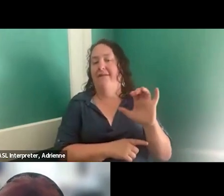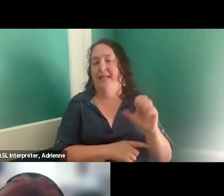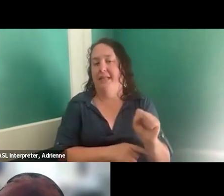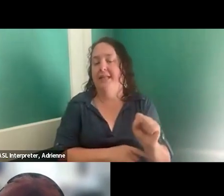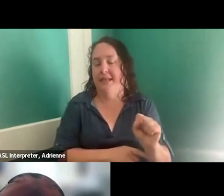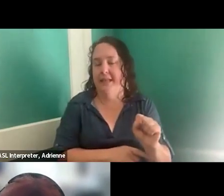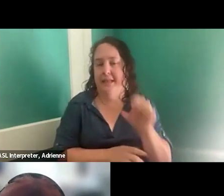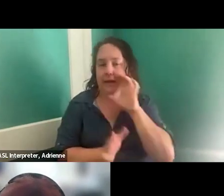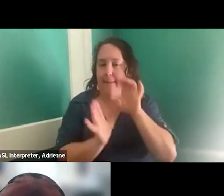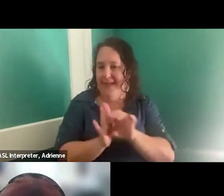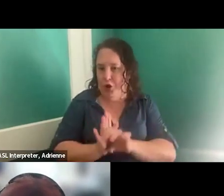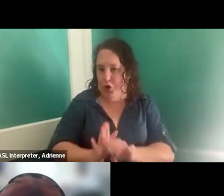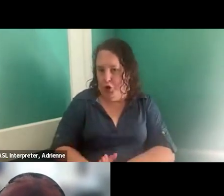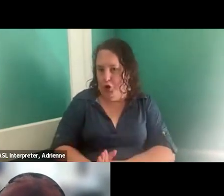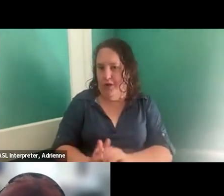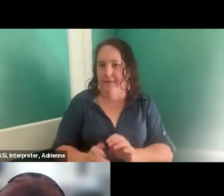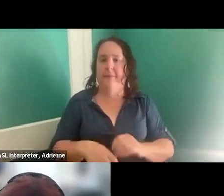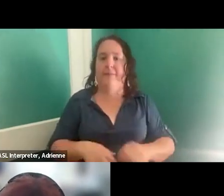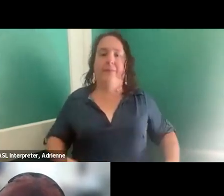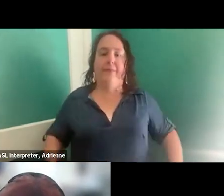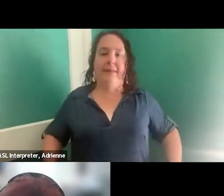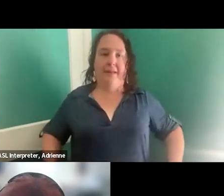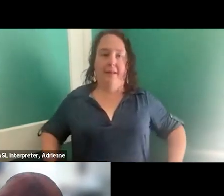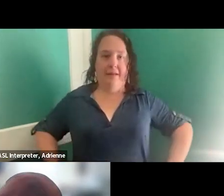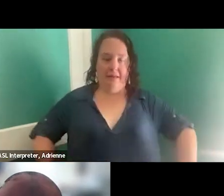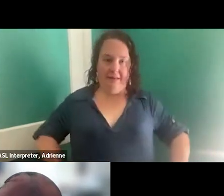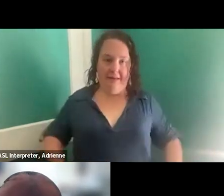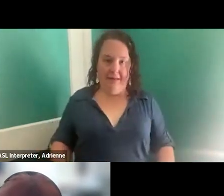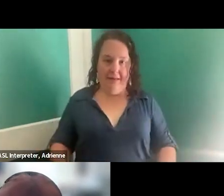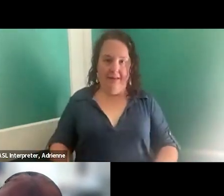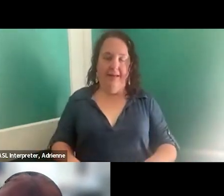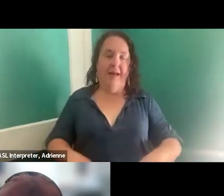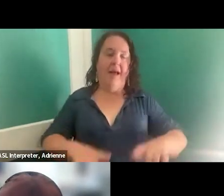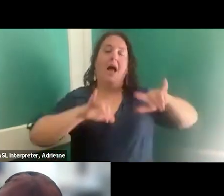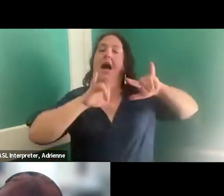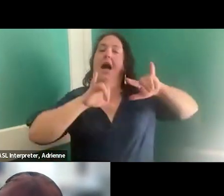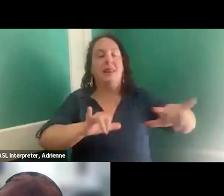I love to draw.